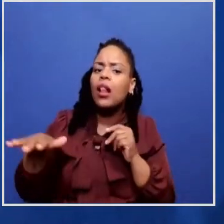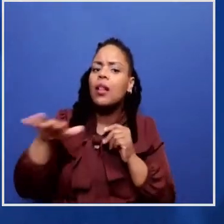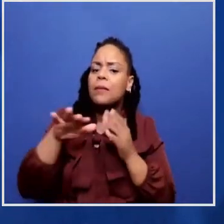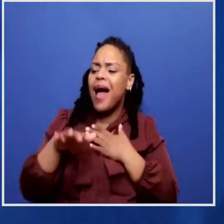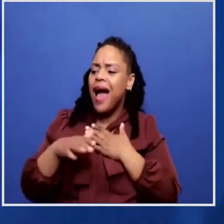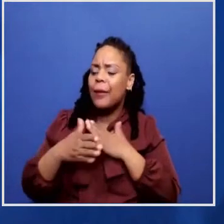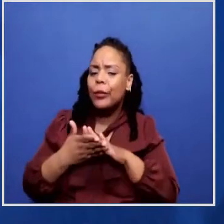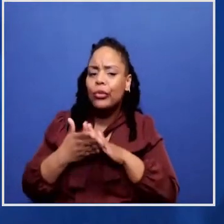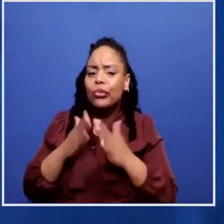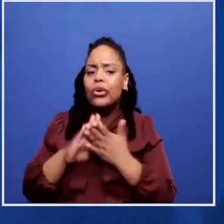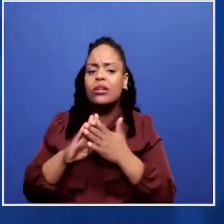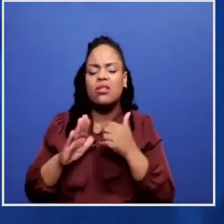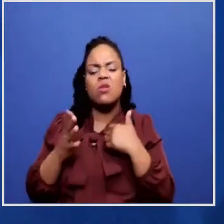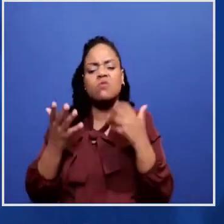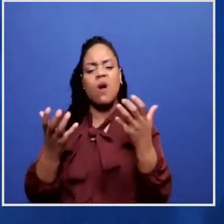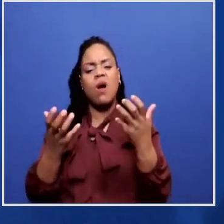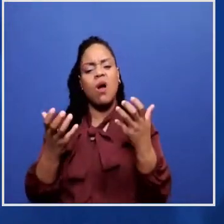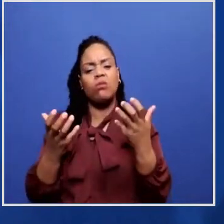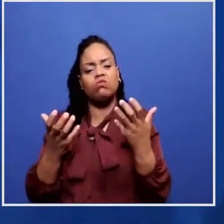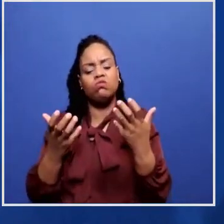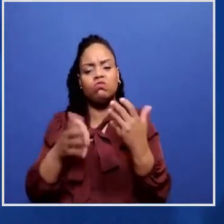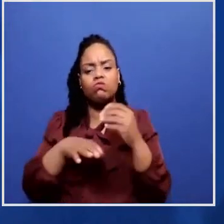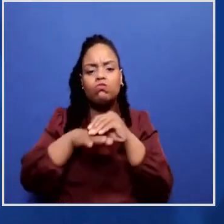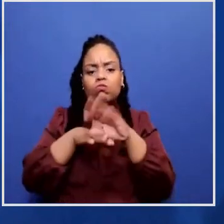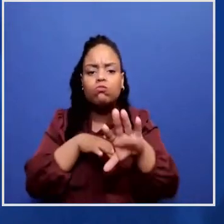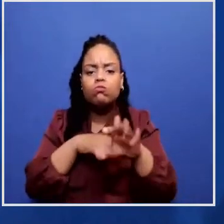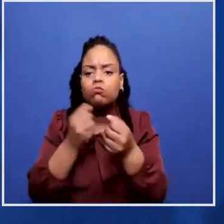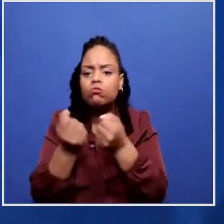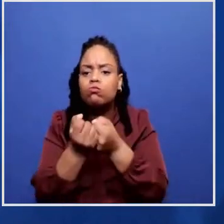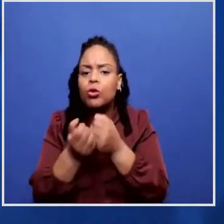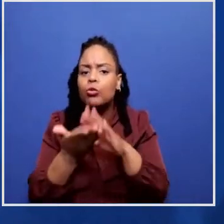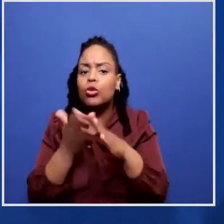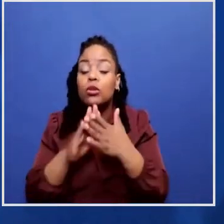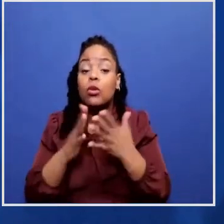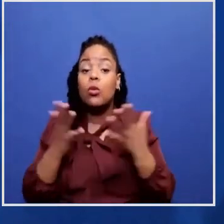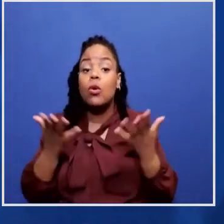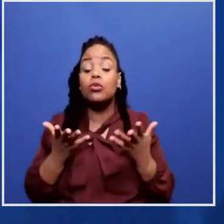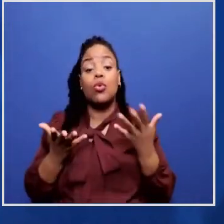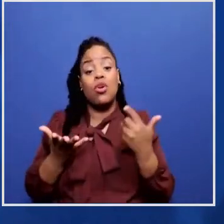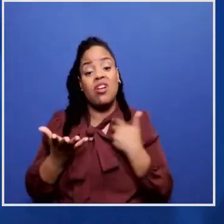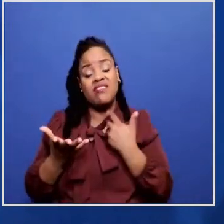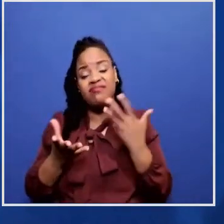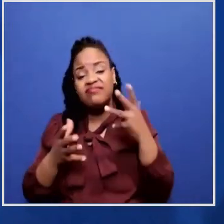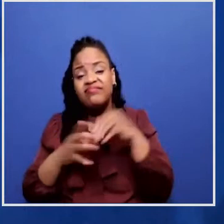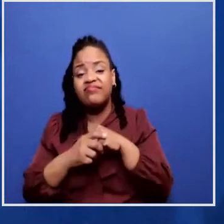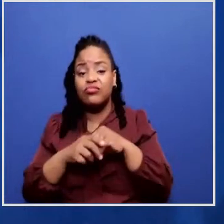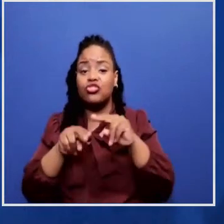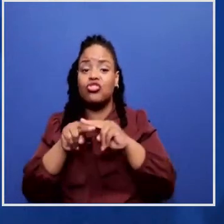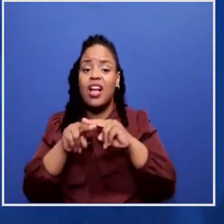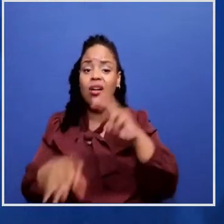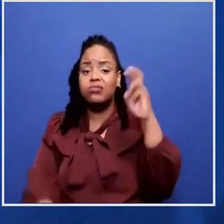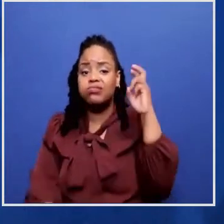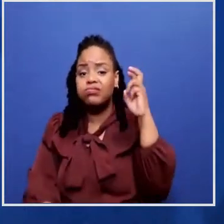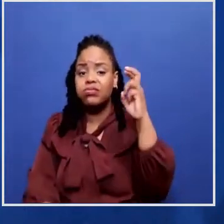COMMUNITY SUPPORTS YOUNG PEOPLE